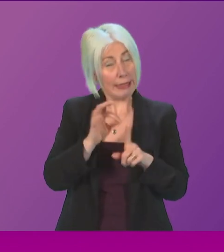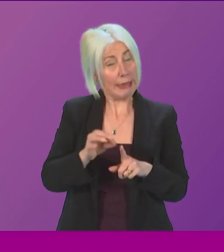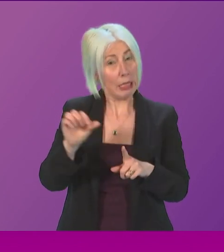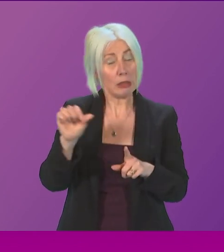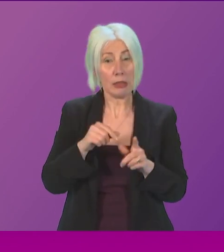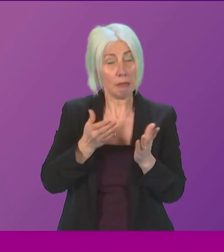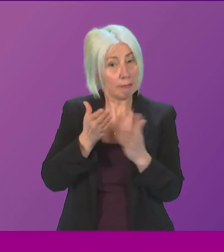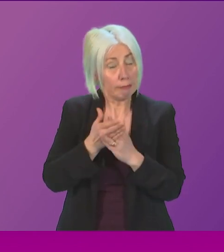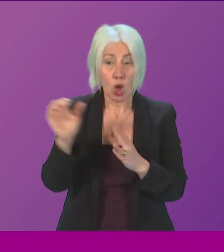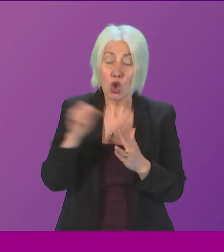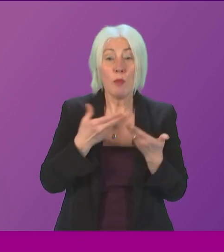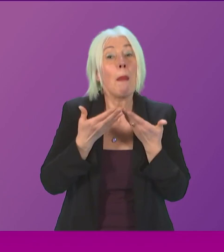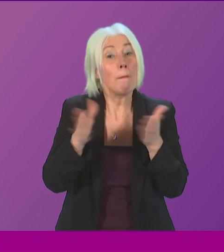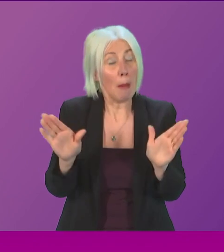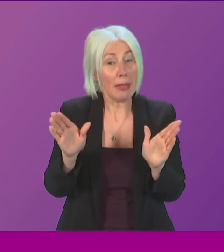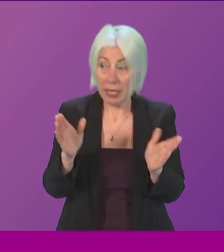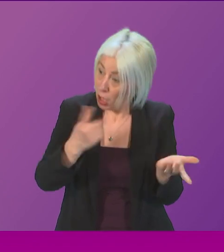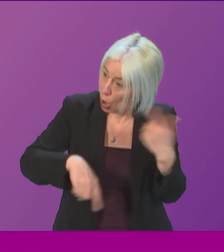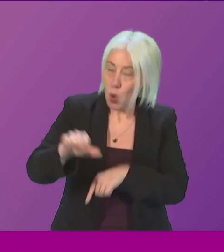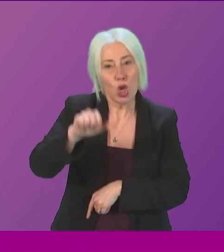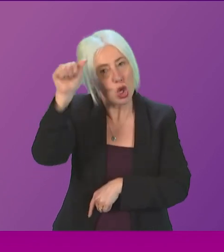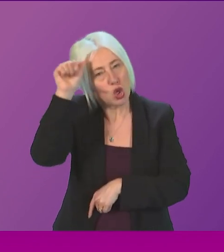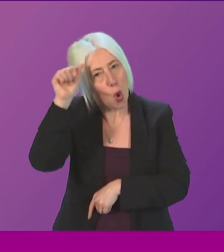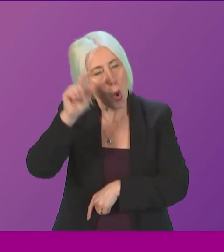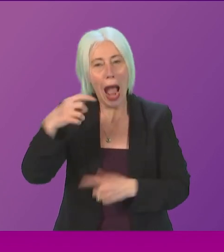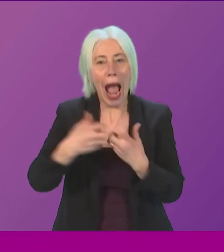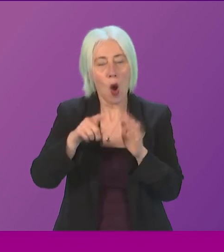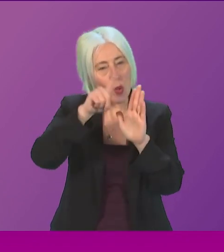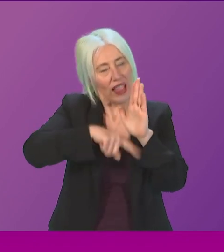Like all institutions, we have a right to know how legislative decisions are made.